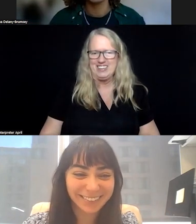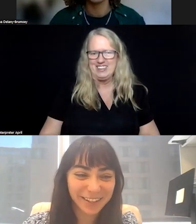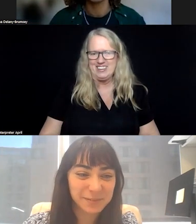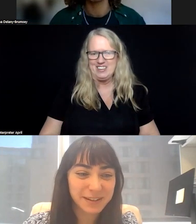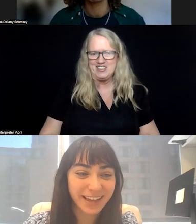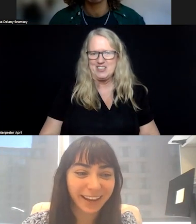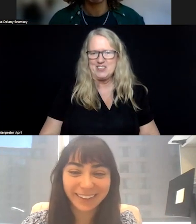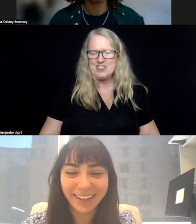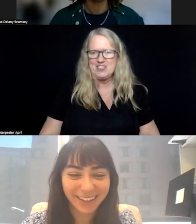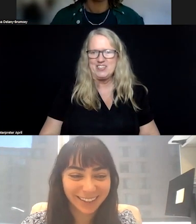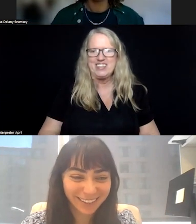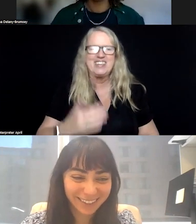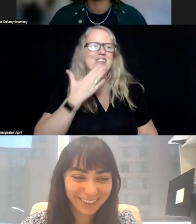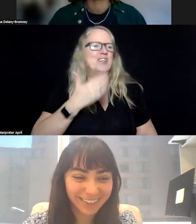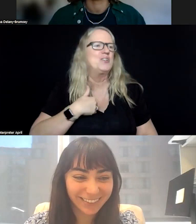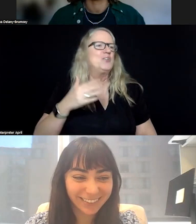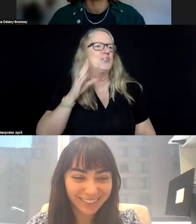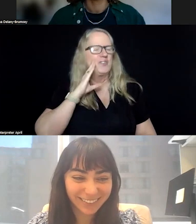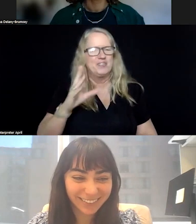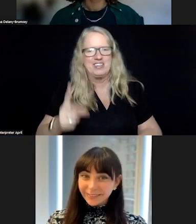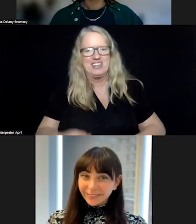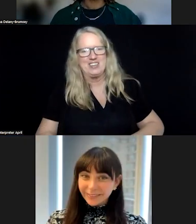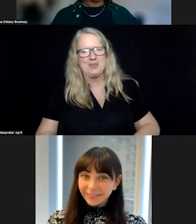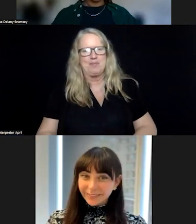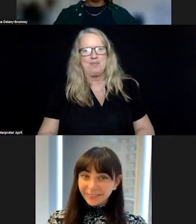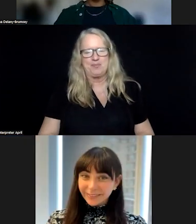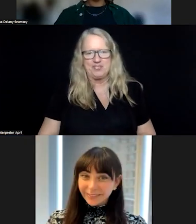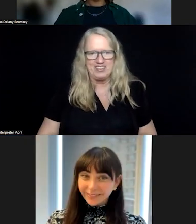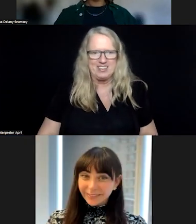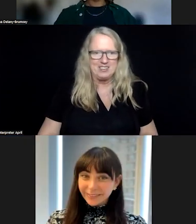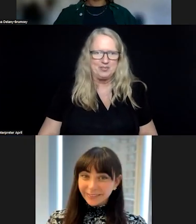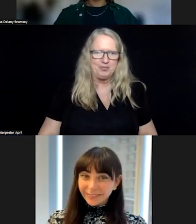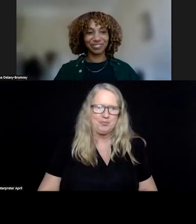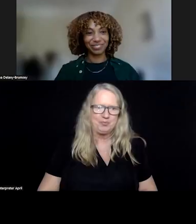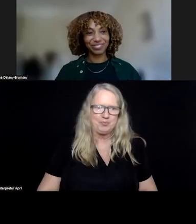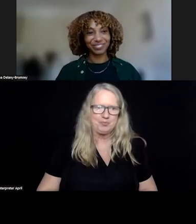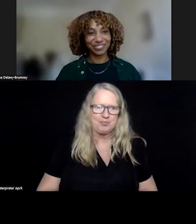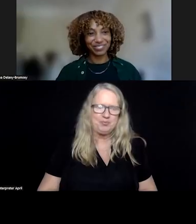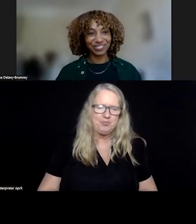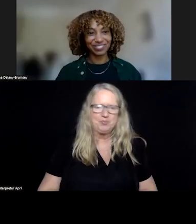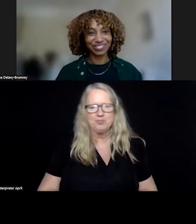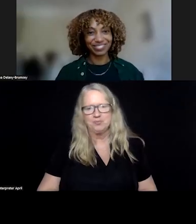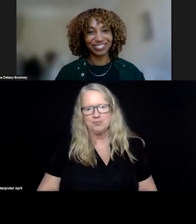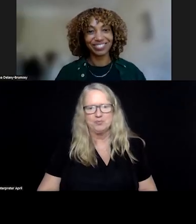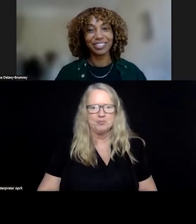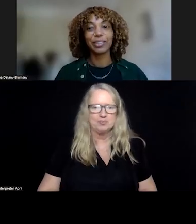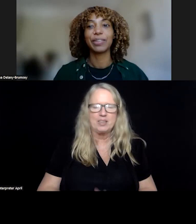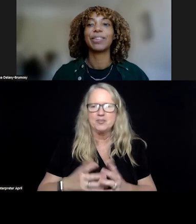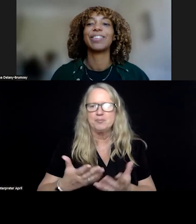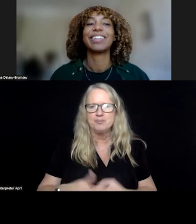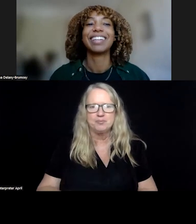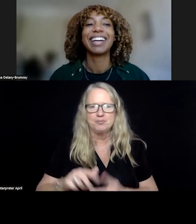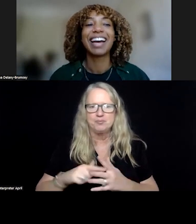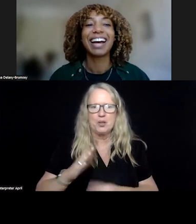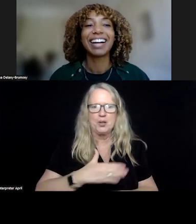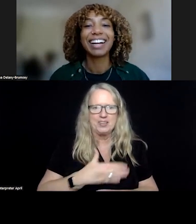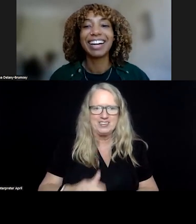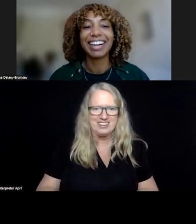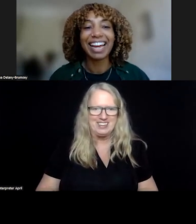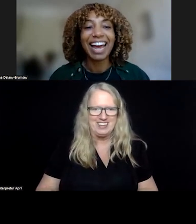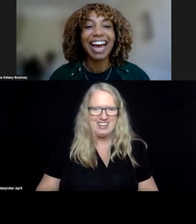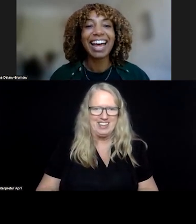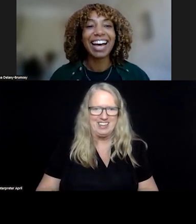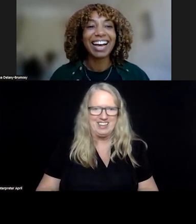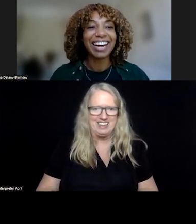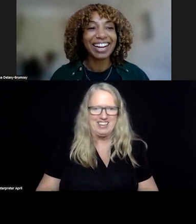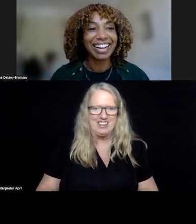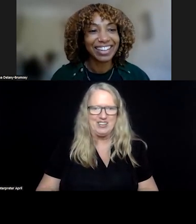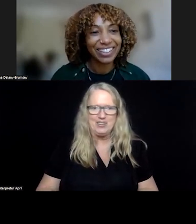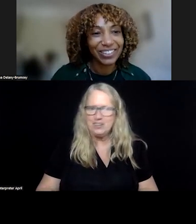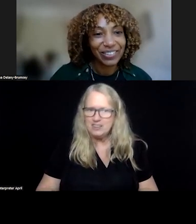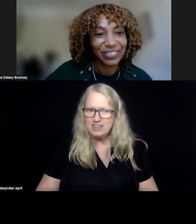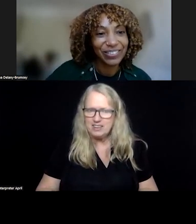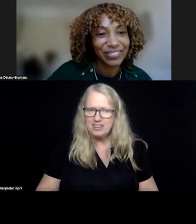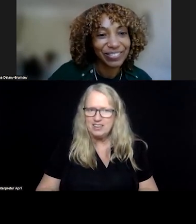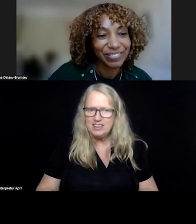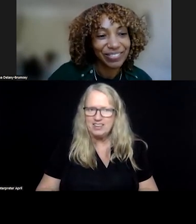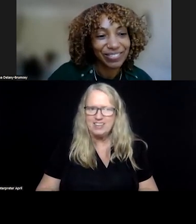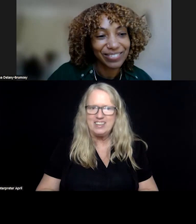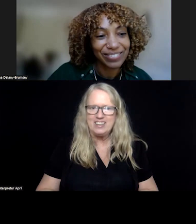THANK YOU. IT WILL BE MY SECOND. >> OKAY. (PLAYING VIDEO)